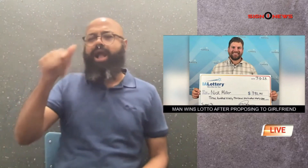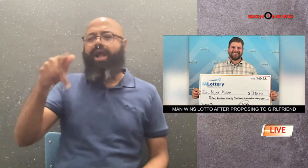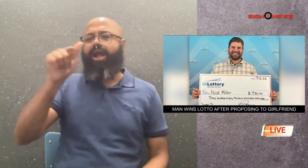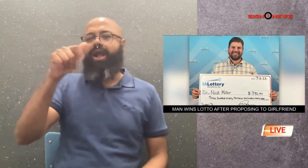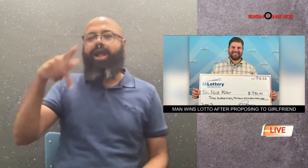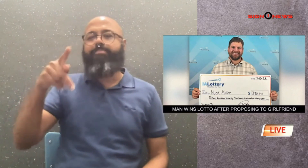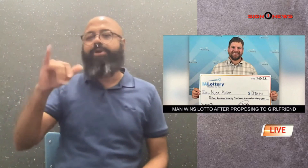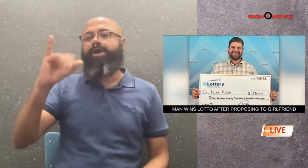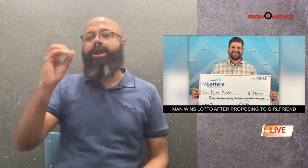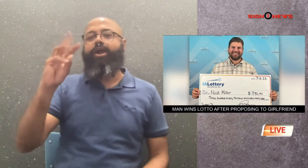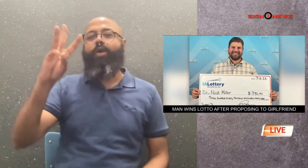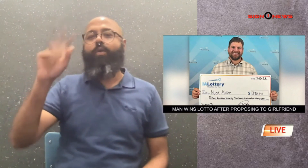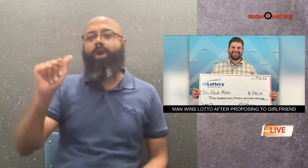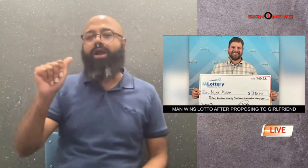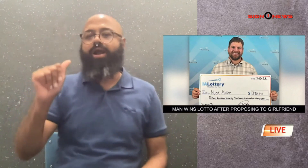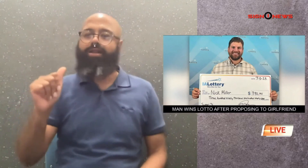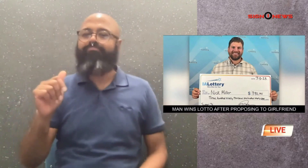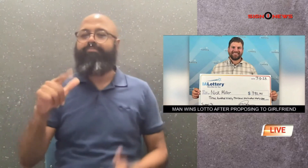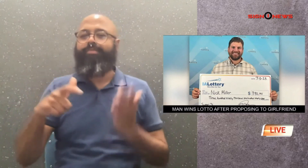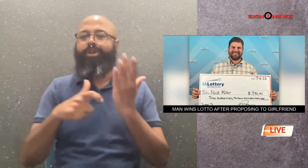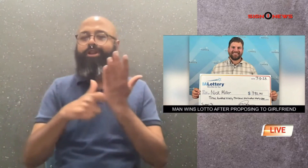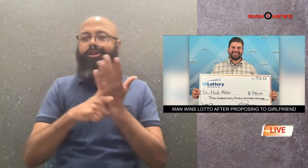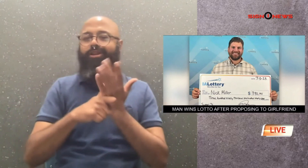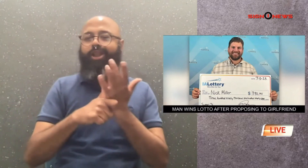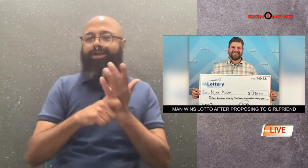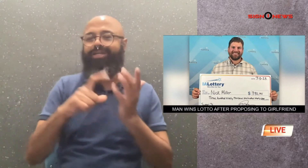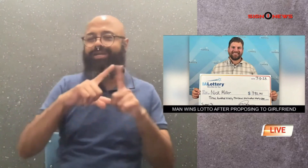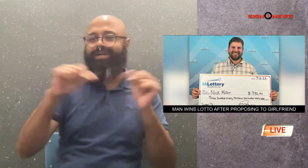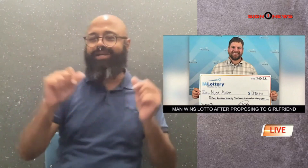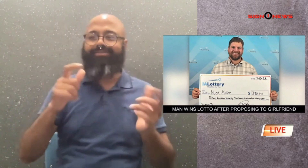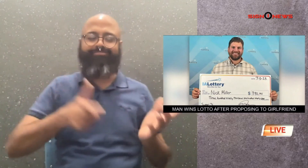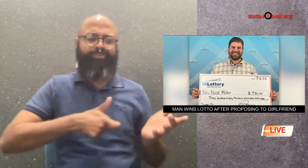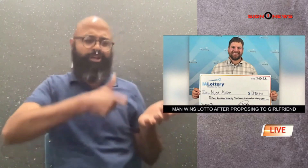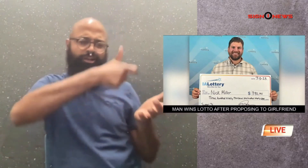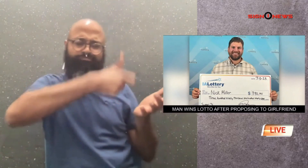mobile app and found out he won